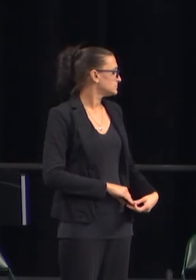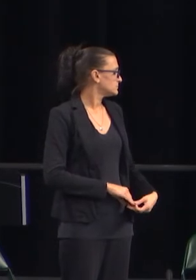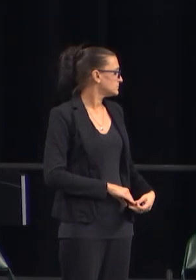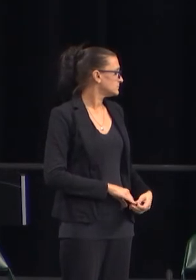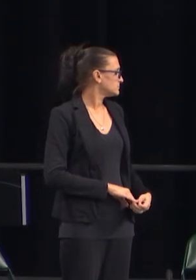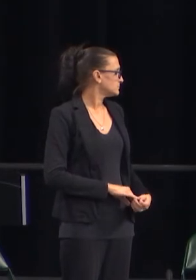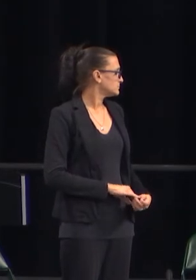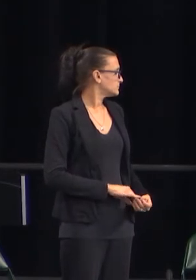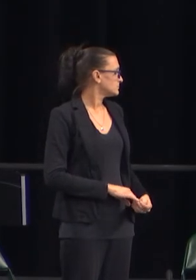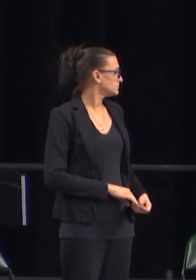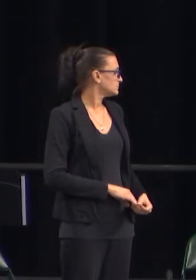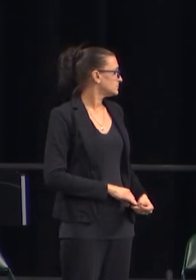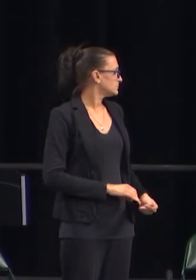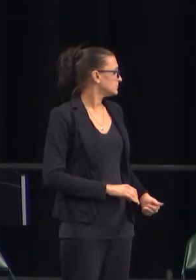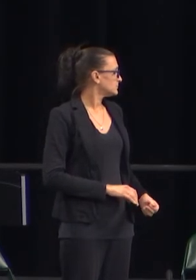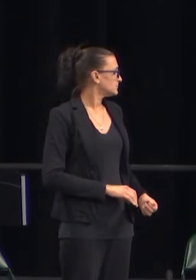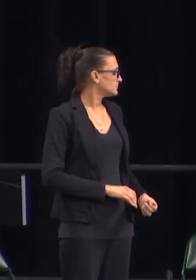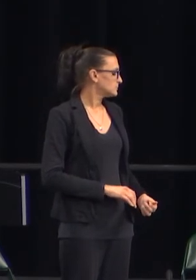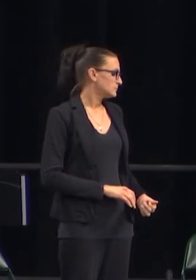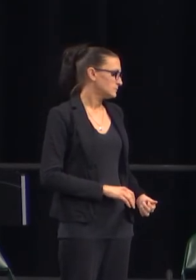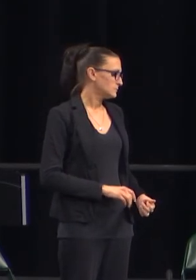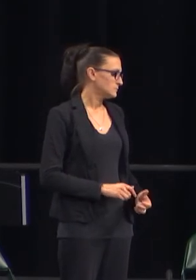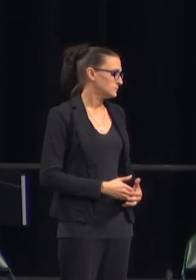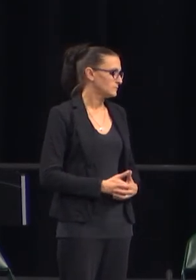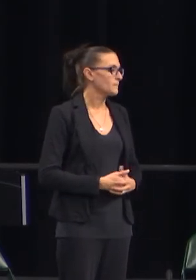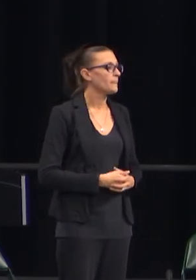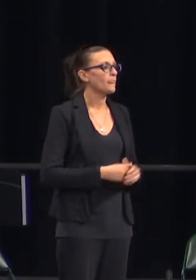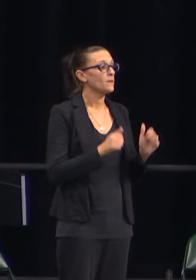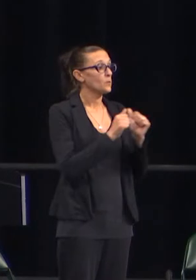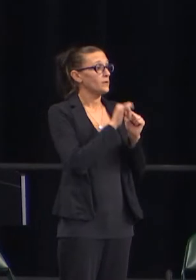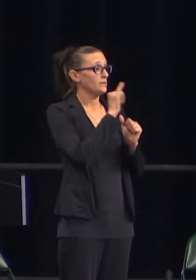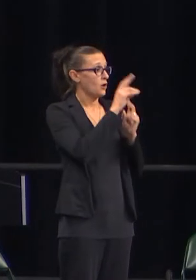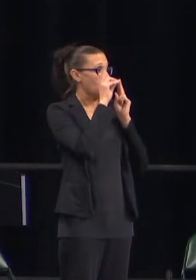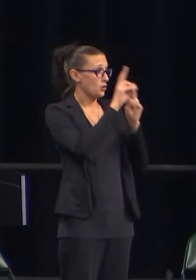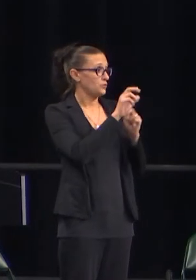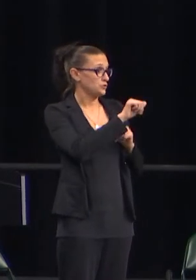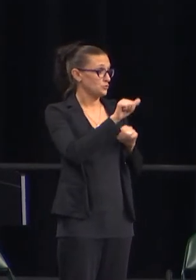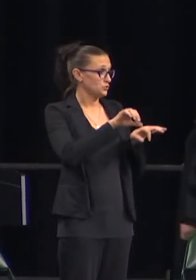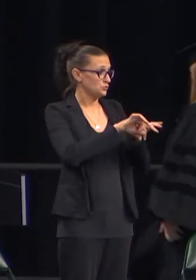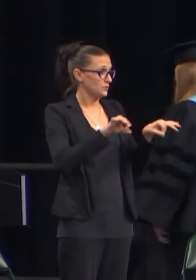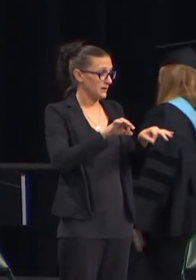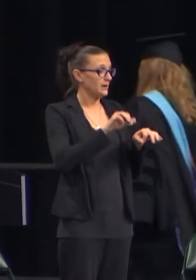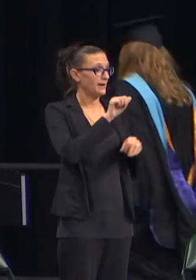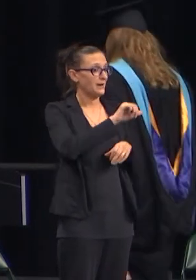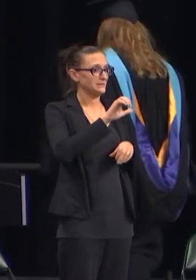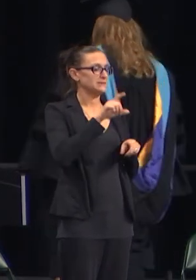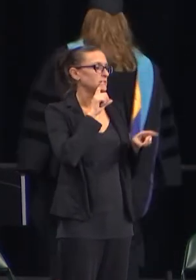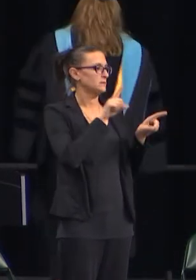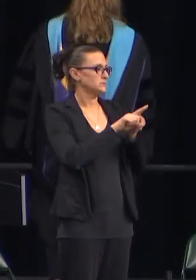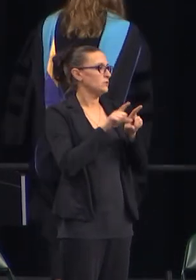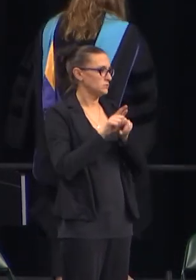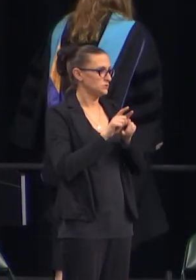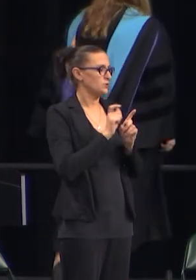Now, along with the honorary associate degree, Austin Community College is designating $25,000